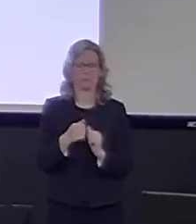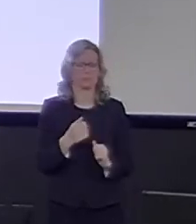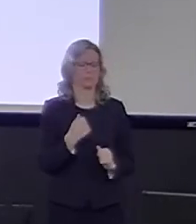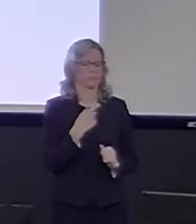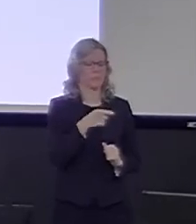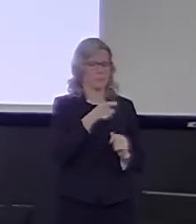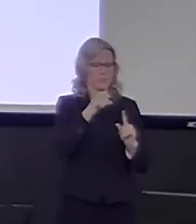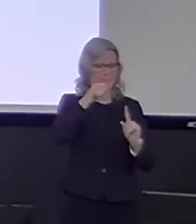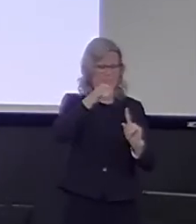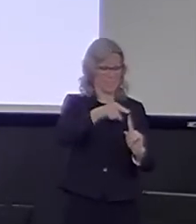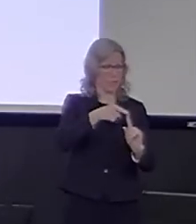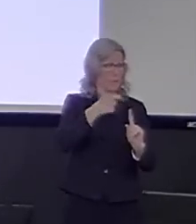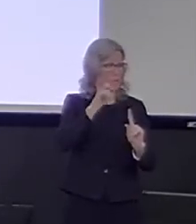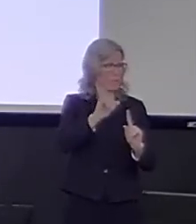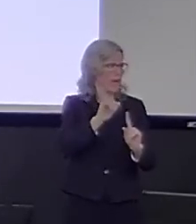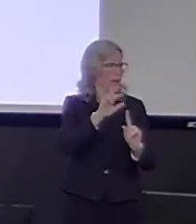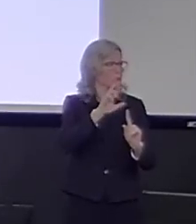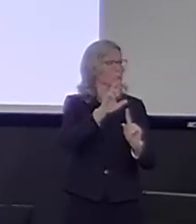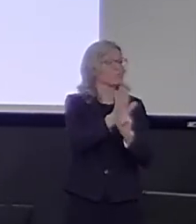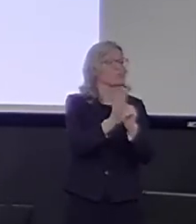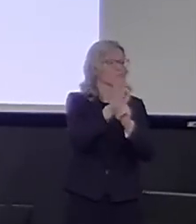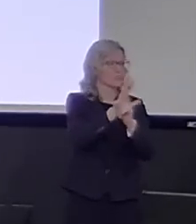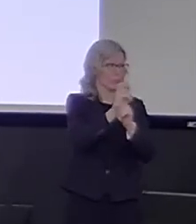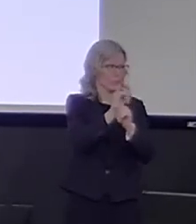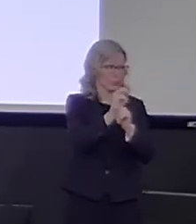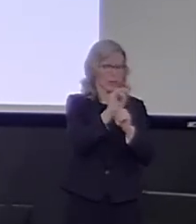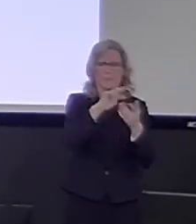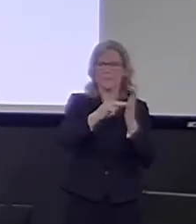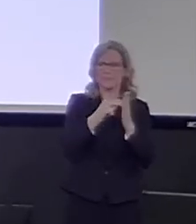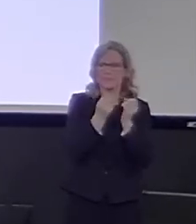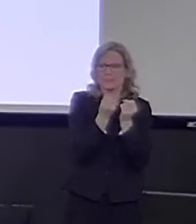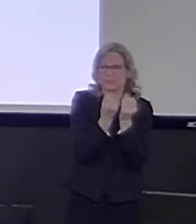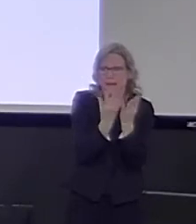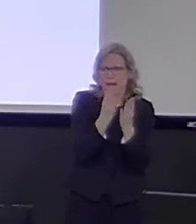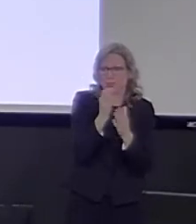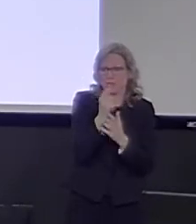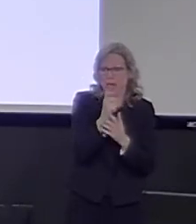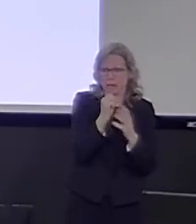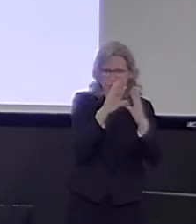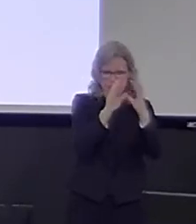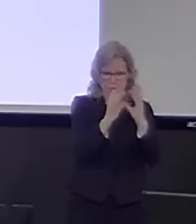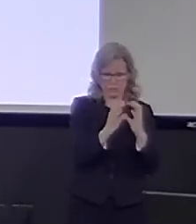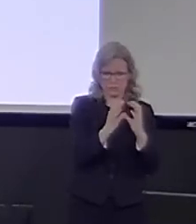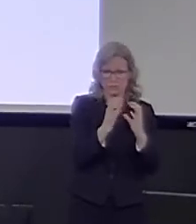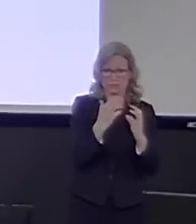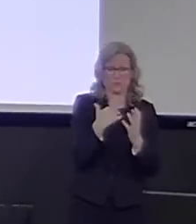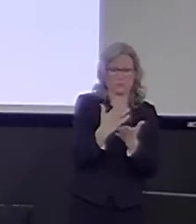that is the combined channels, decomposing it into wavelets,